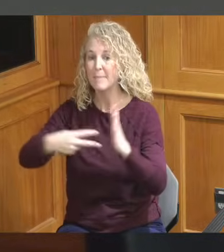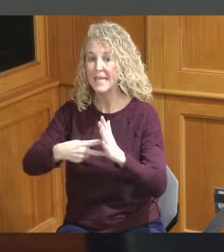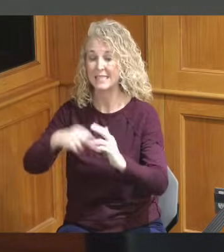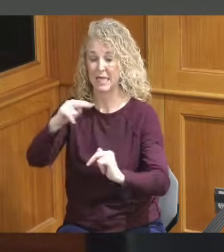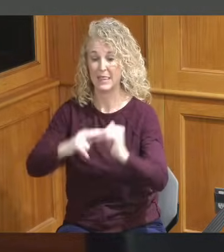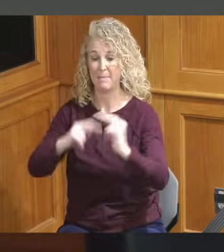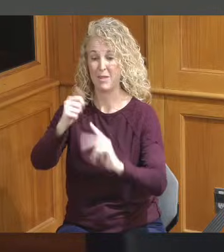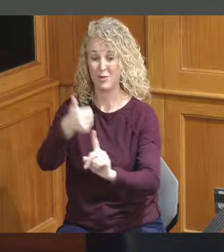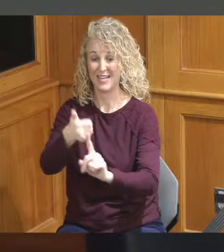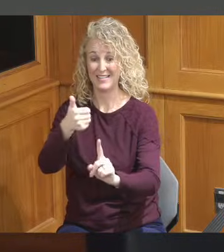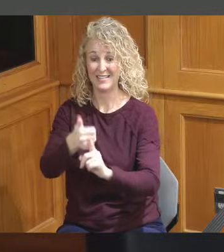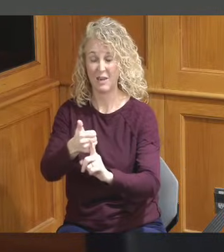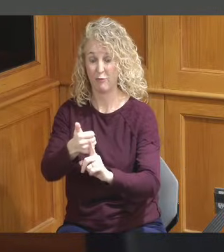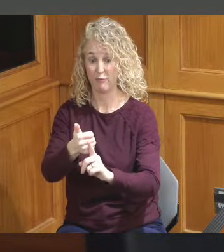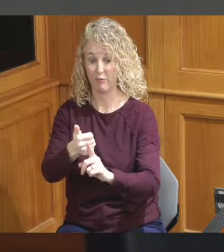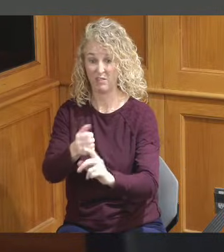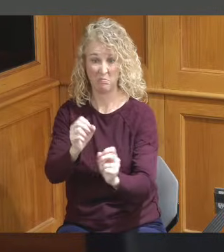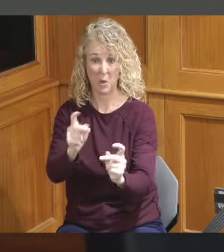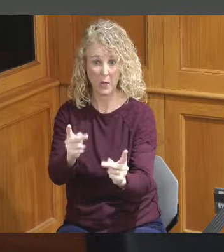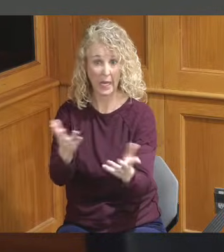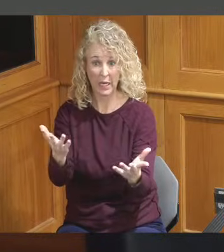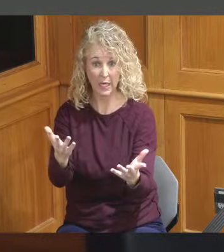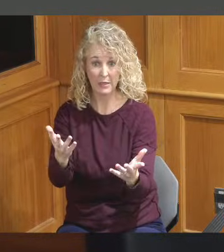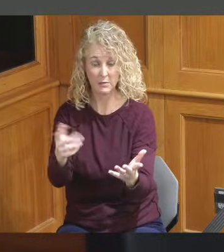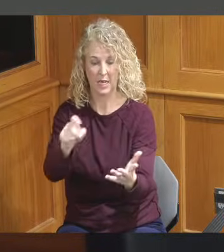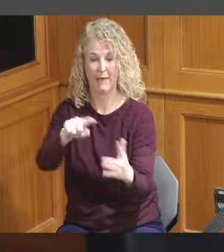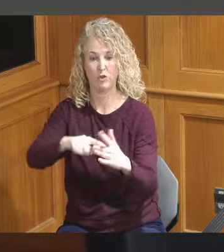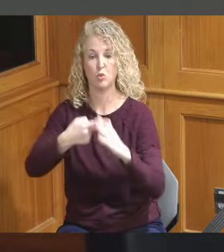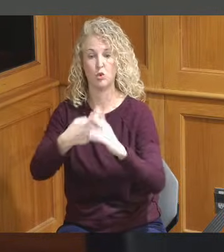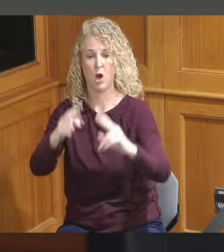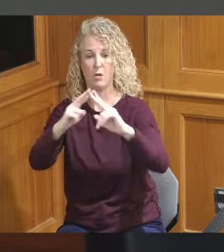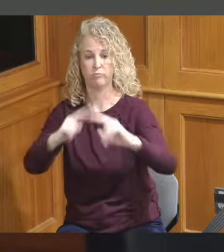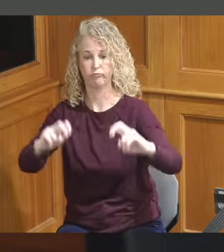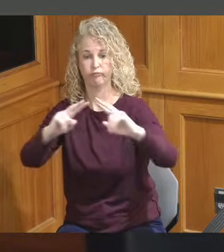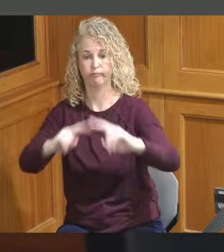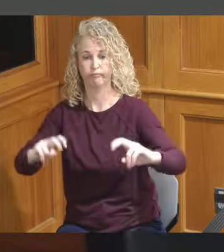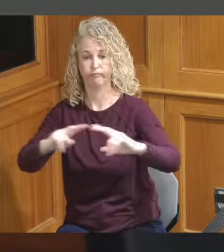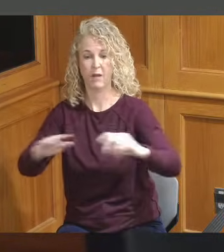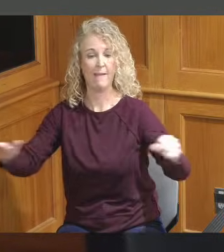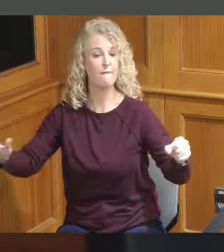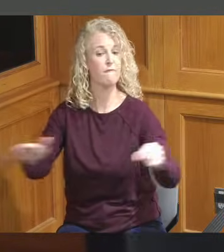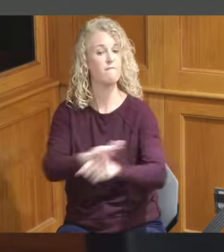at Great American Ballpark and as we get started with that the need to have a fully digitized model